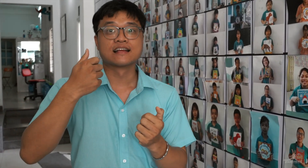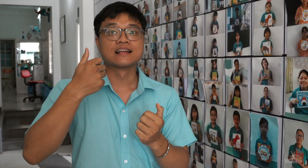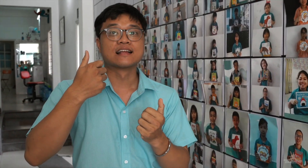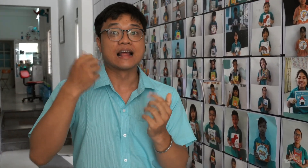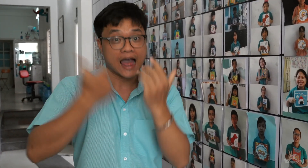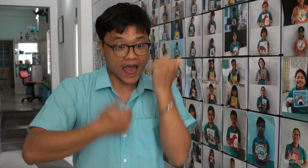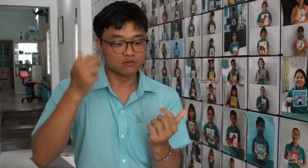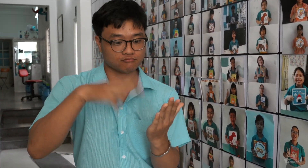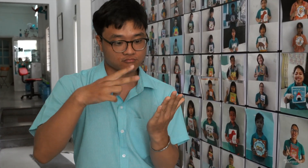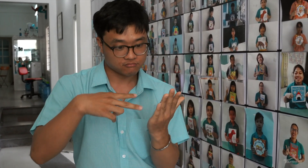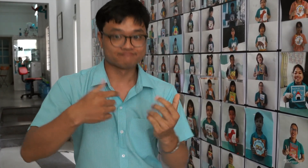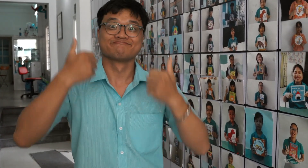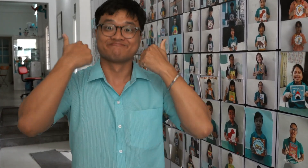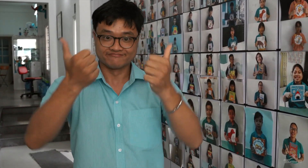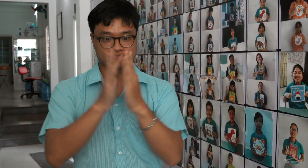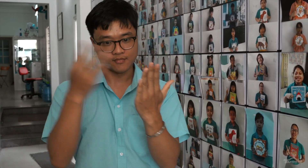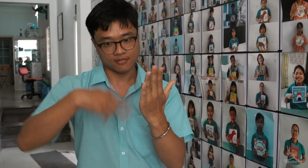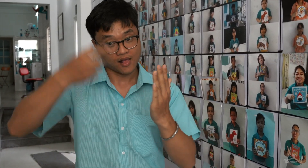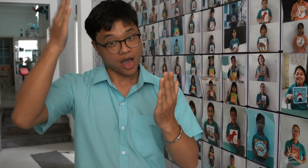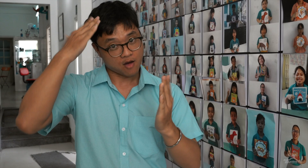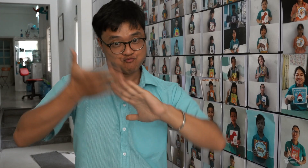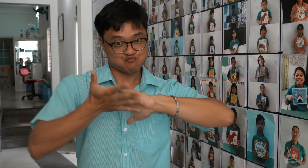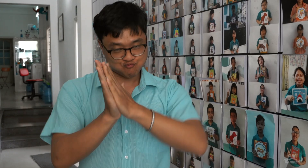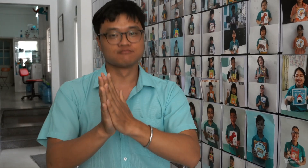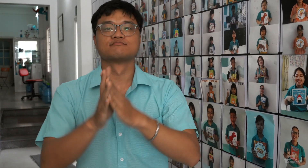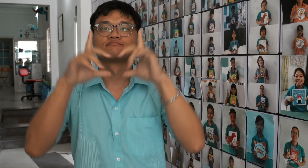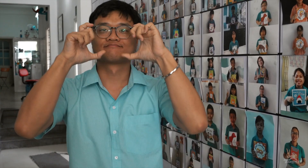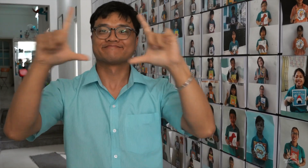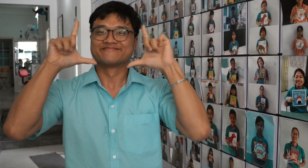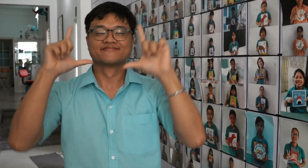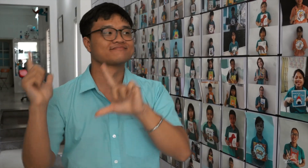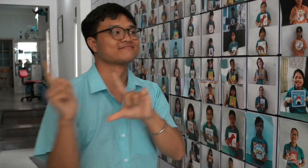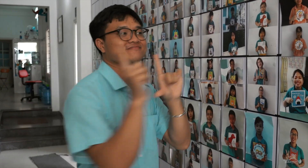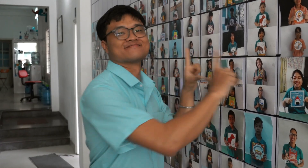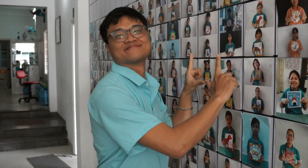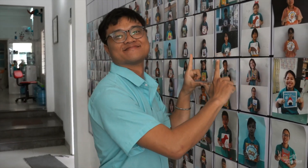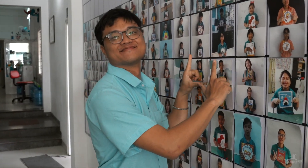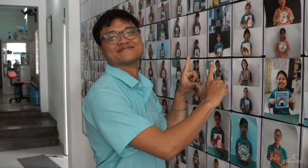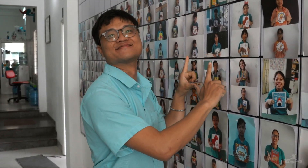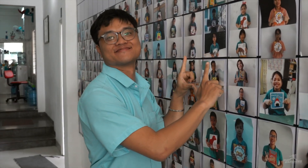their photo is taken and posted on this board.